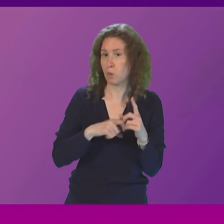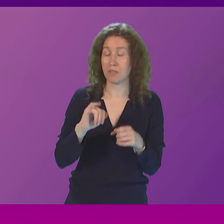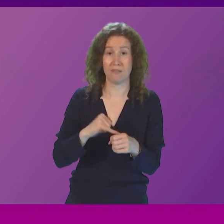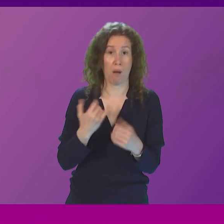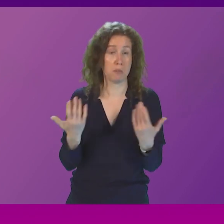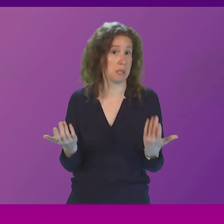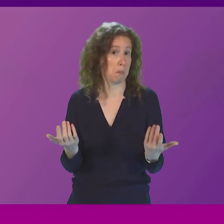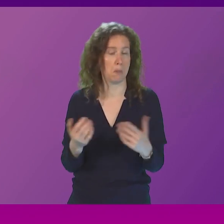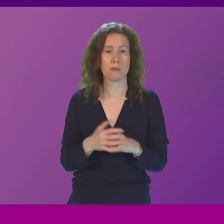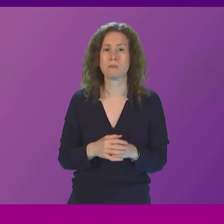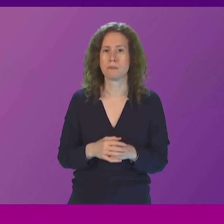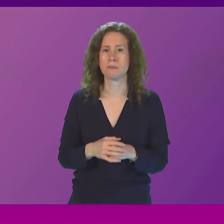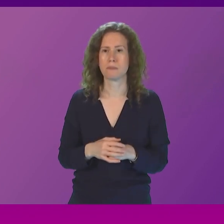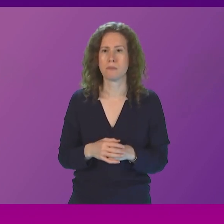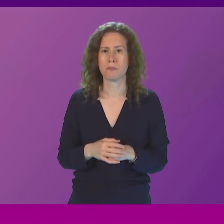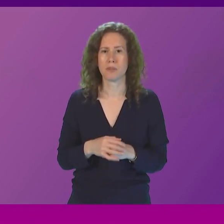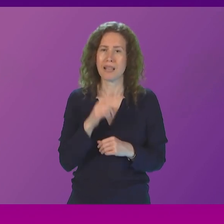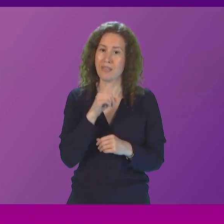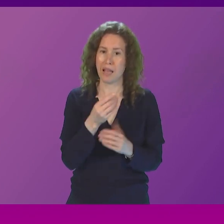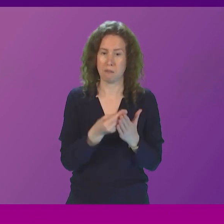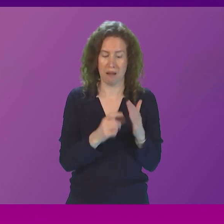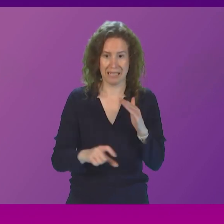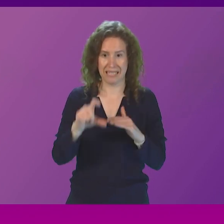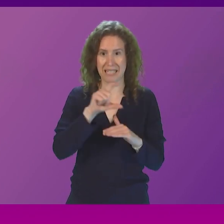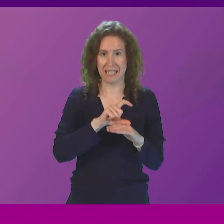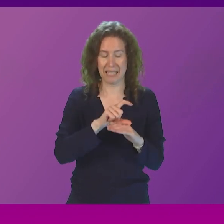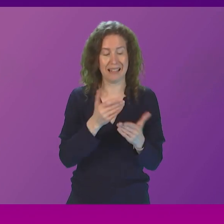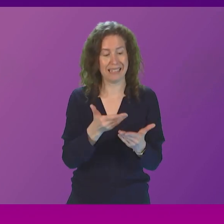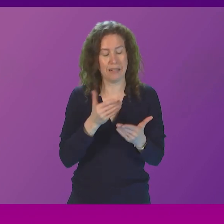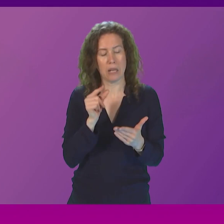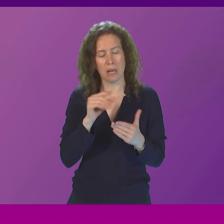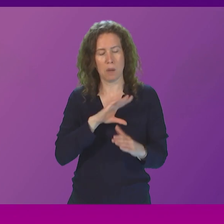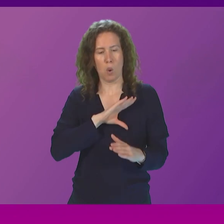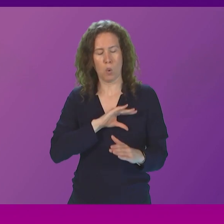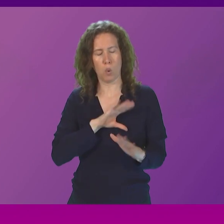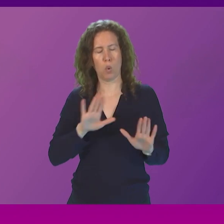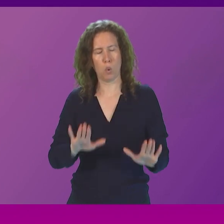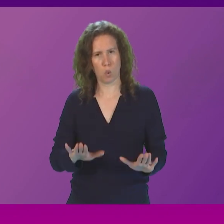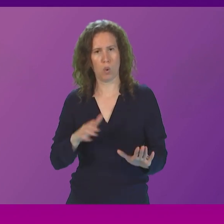The money eases some of the cost pressures on the community pharmacy networks while the